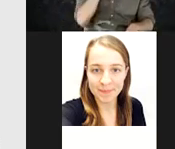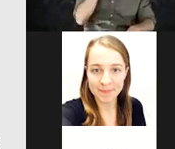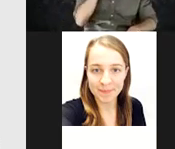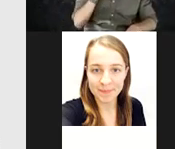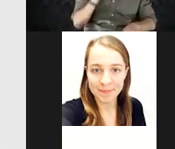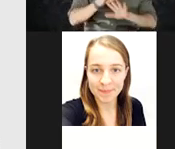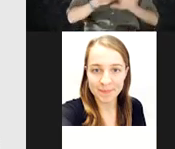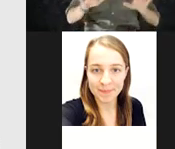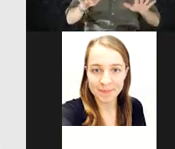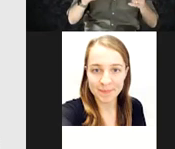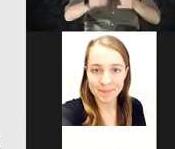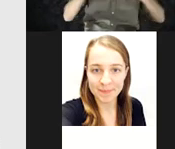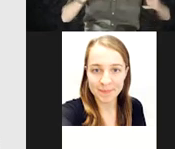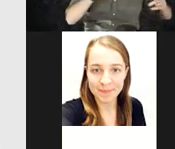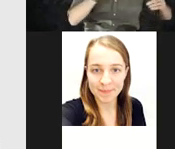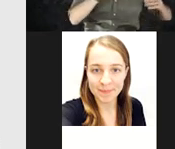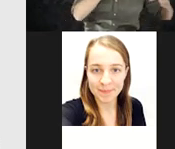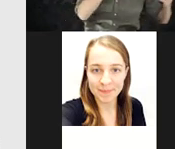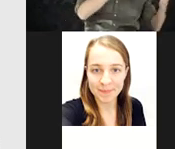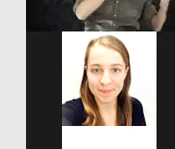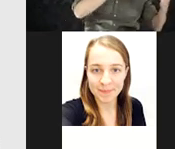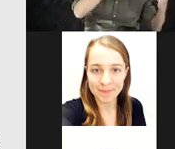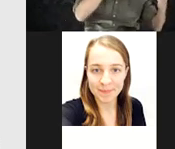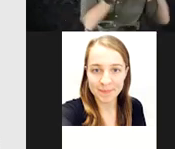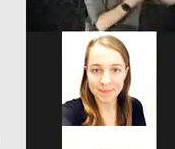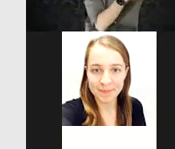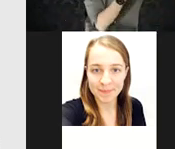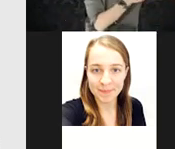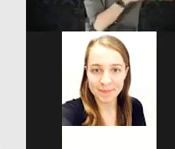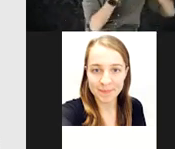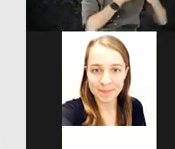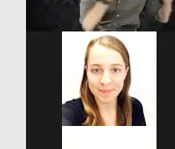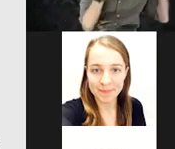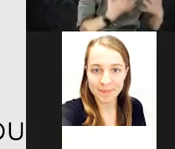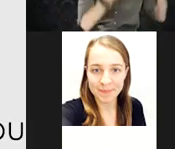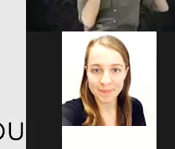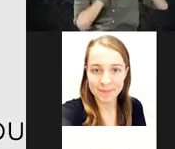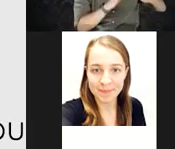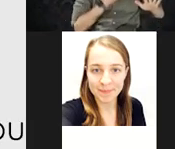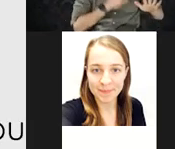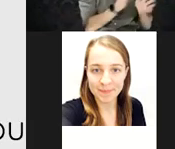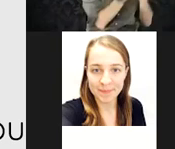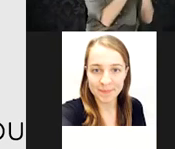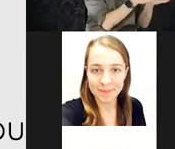, floral fragrances are some of the great garden sense to stimulate sense of smell. They enhance the sensory